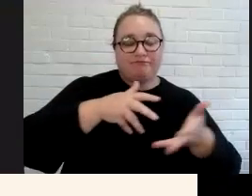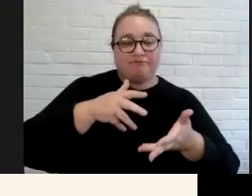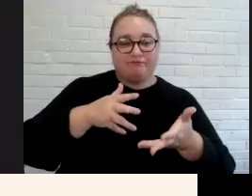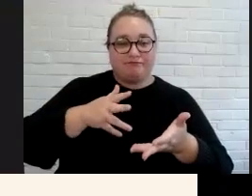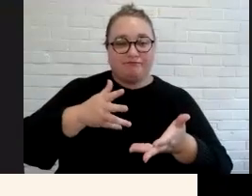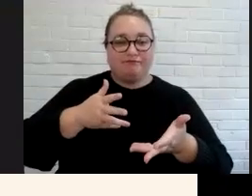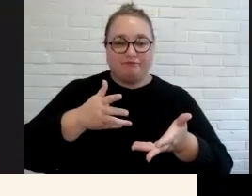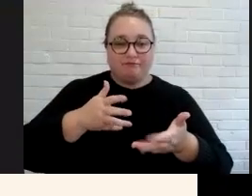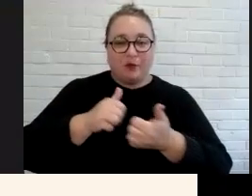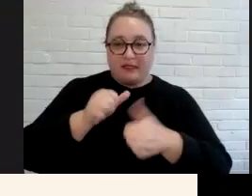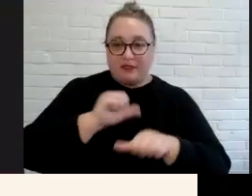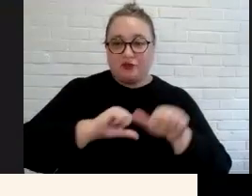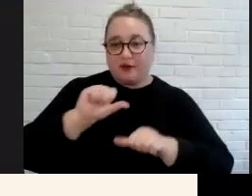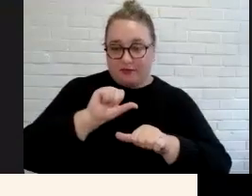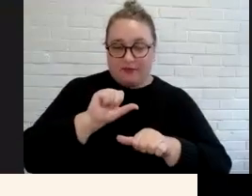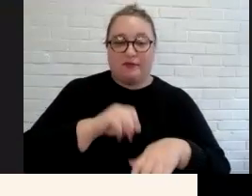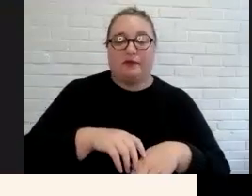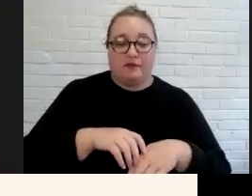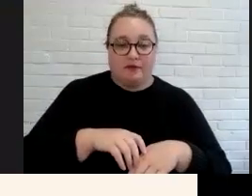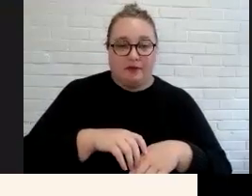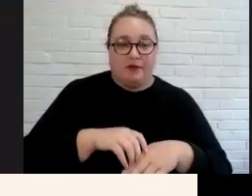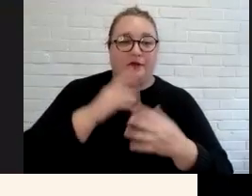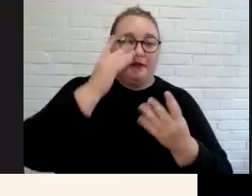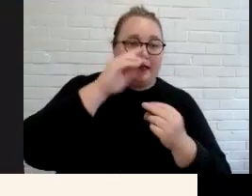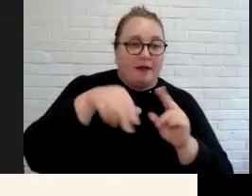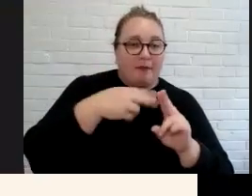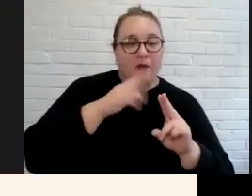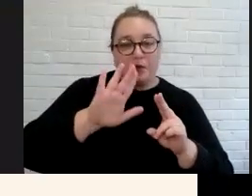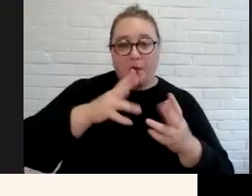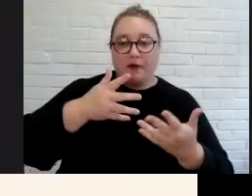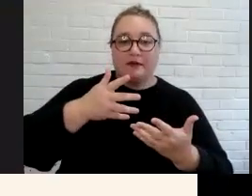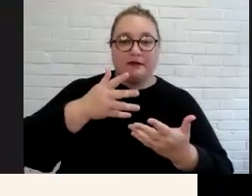our interaction about RSI and everything, we're going to place you in